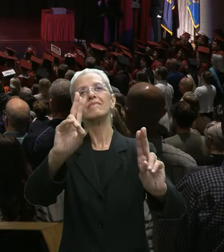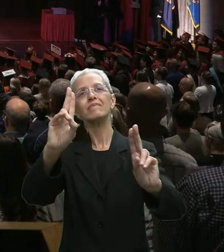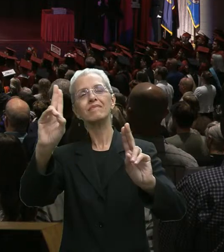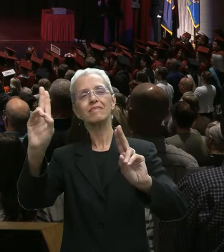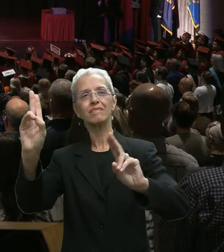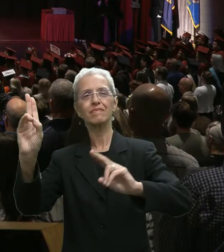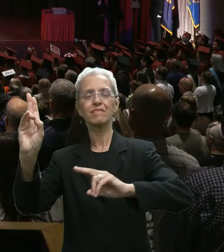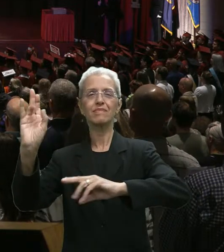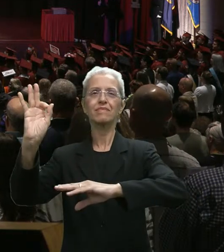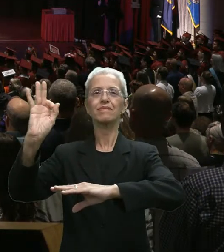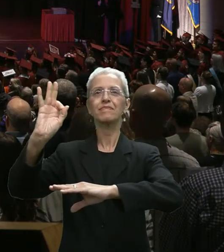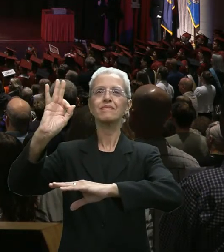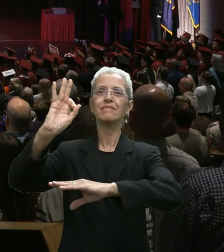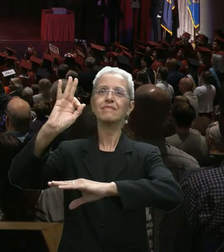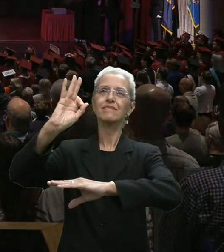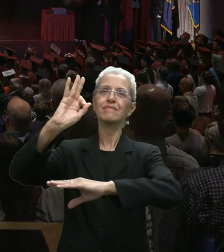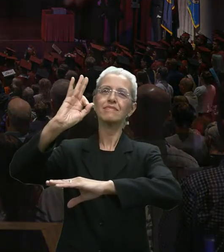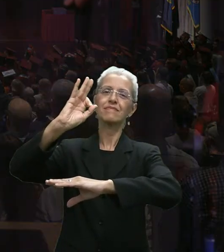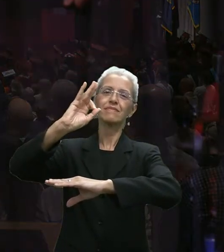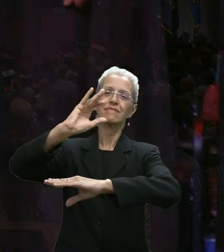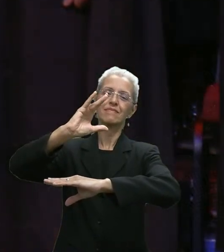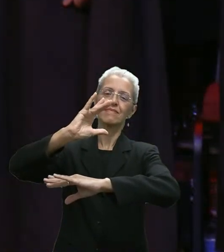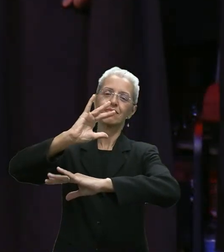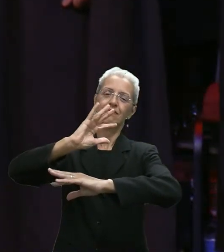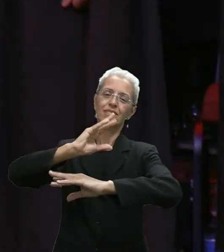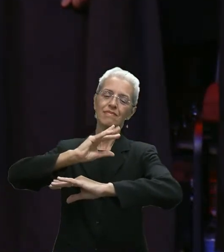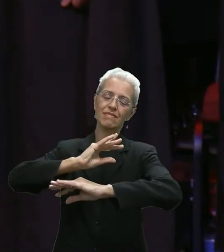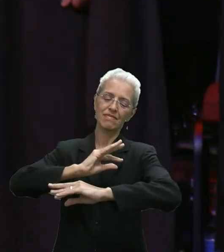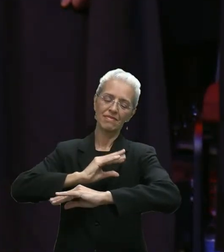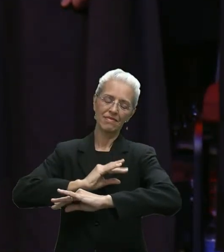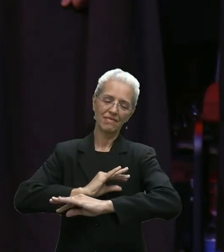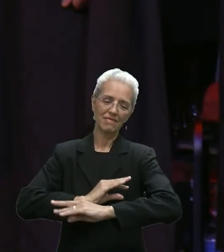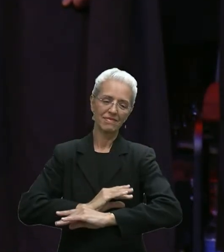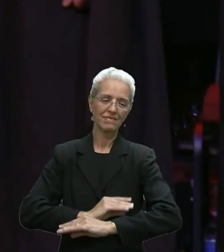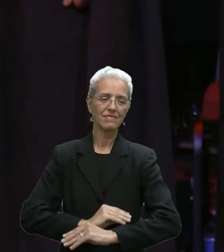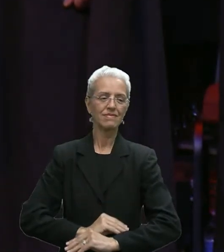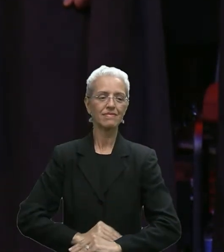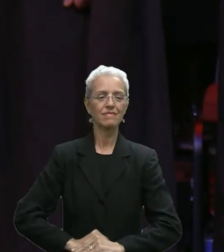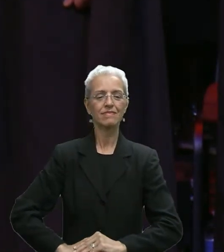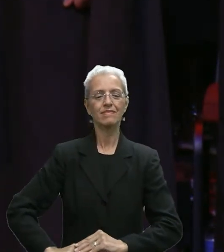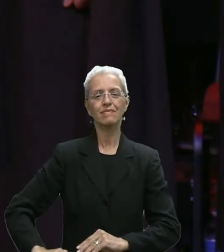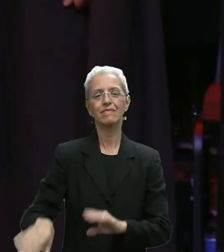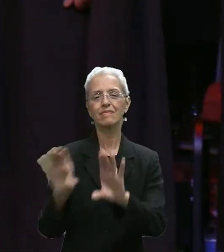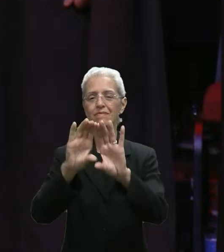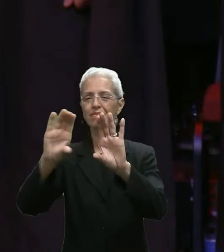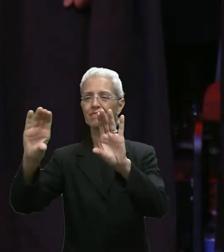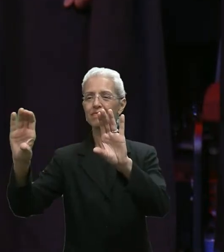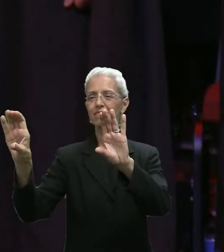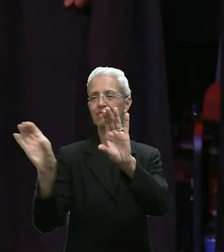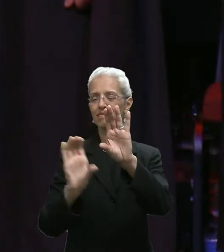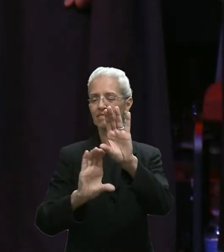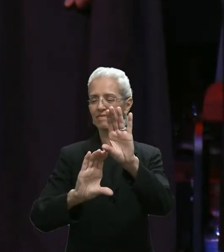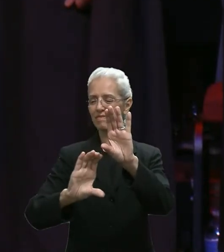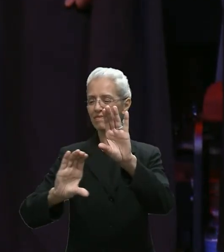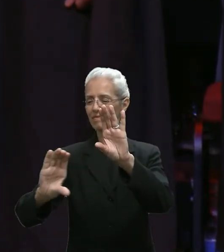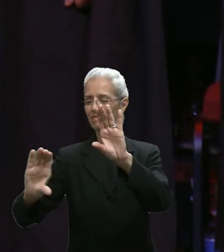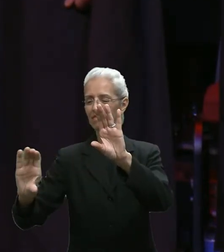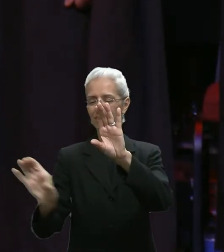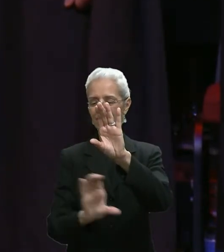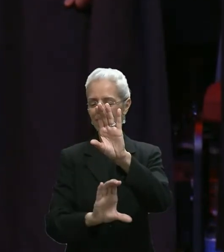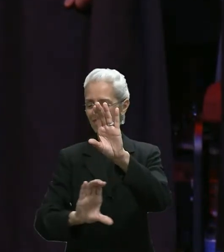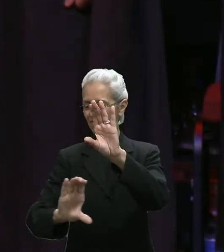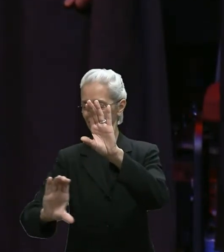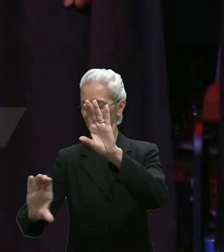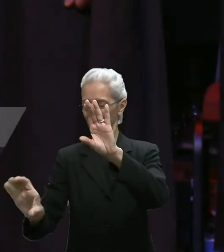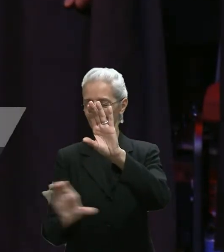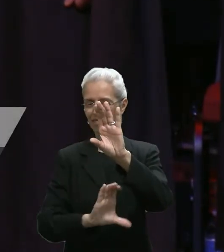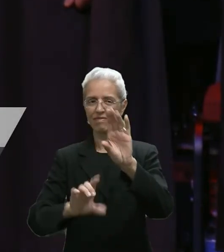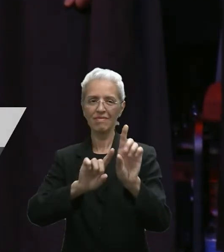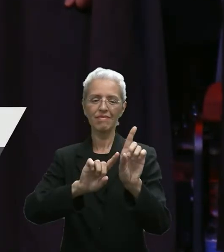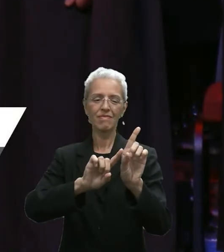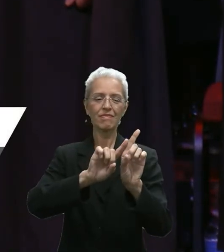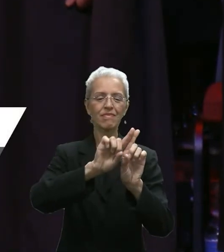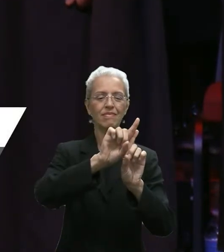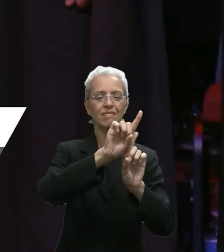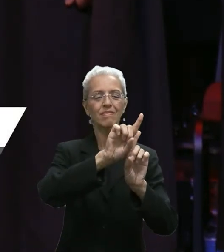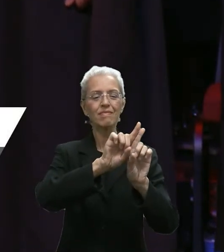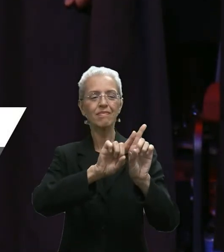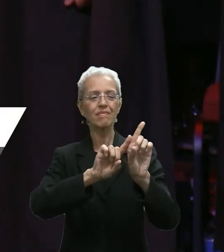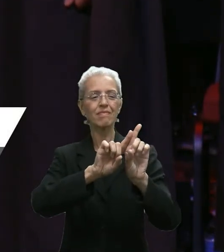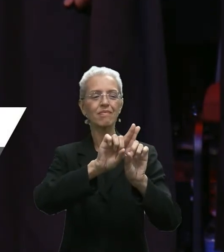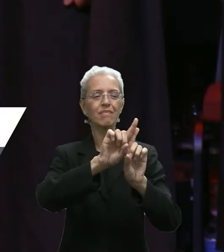Then -- no?